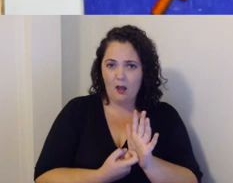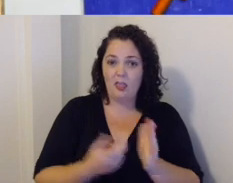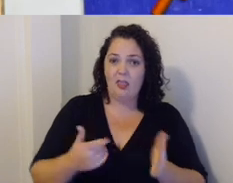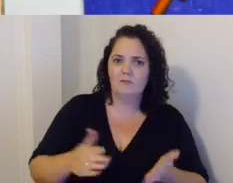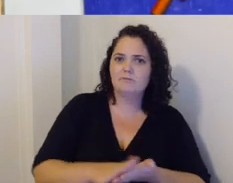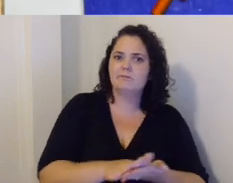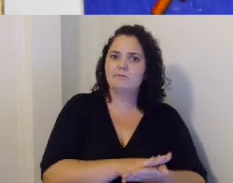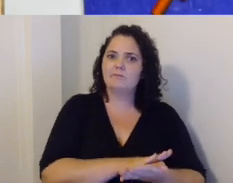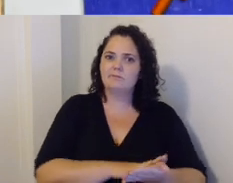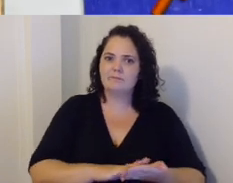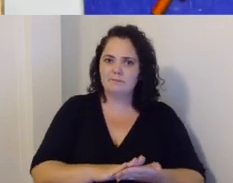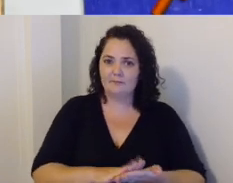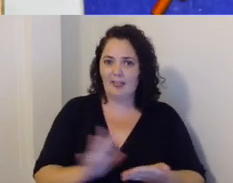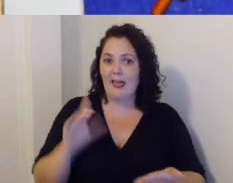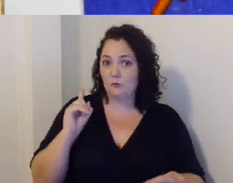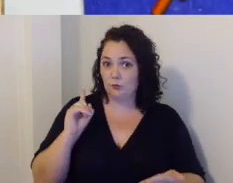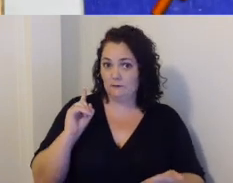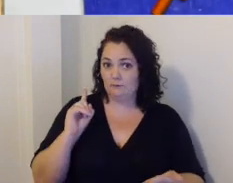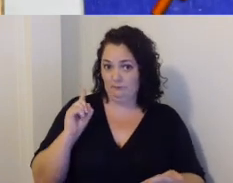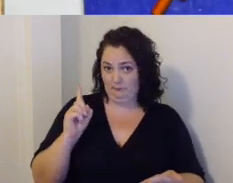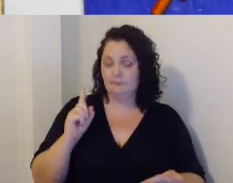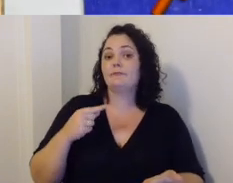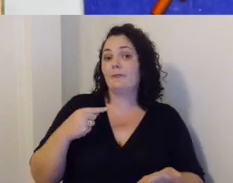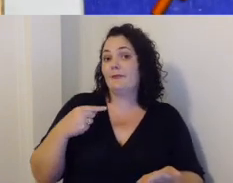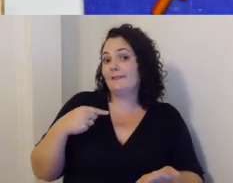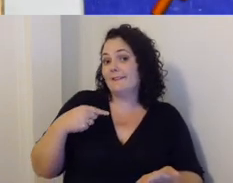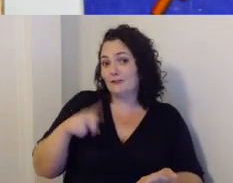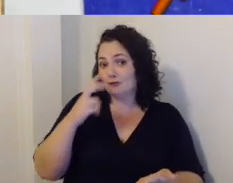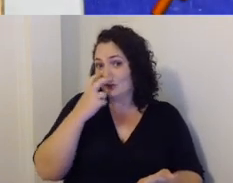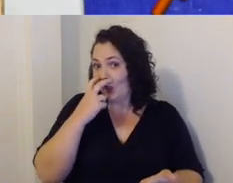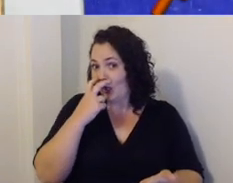our surface. We're not going to do that this evening, we're going to work just with these